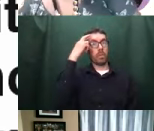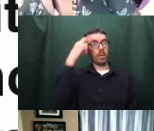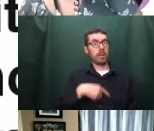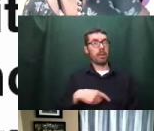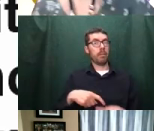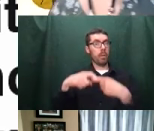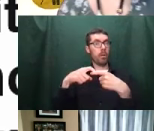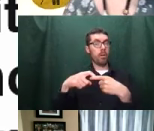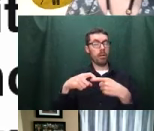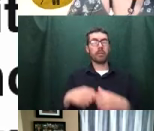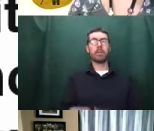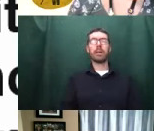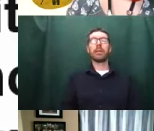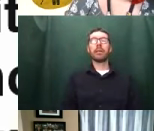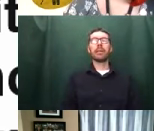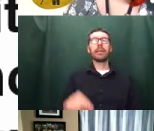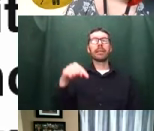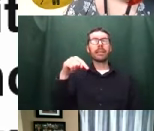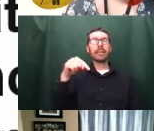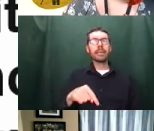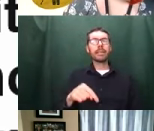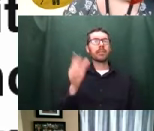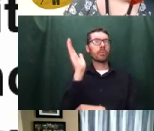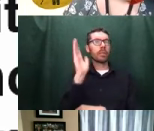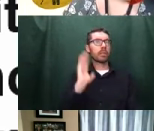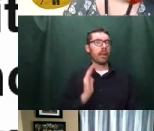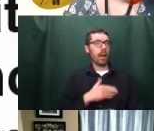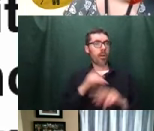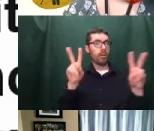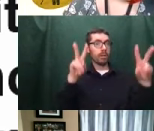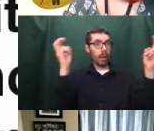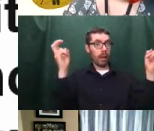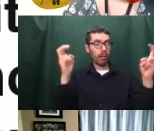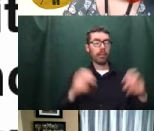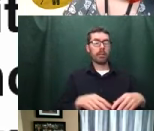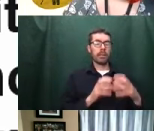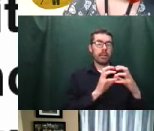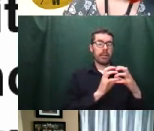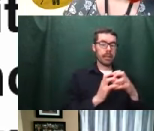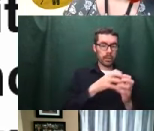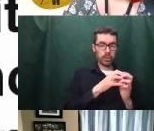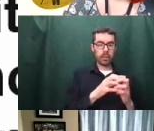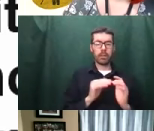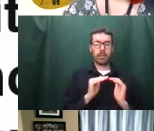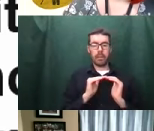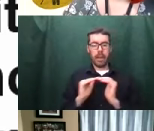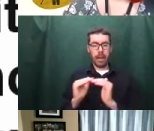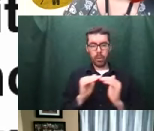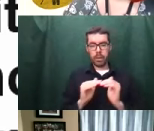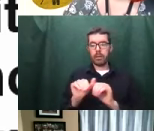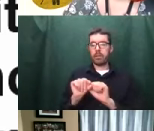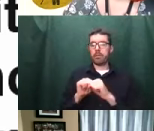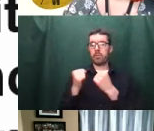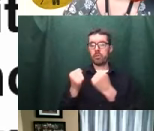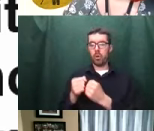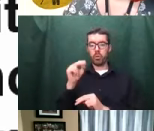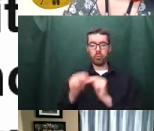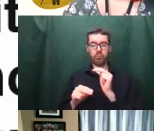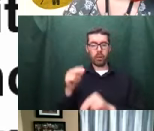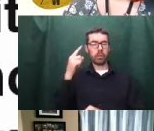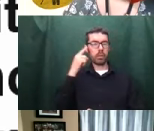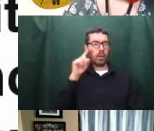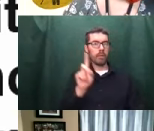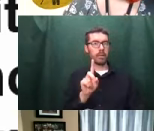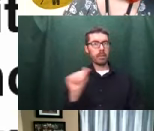um, Intersectionality, um, Equity, the Social Construction of Disability, um, and Disability